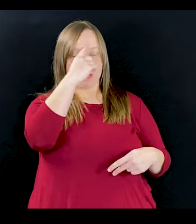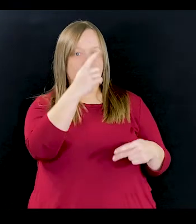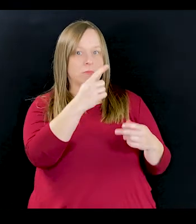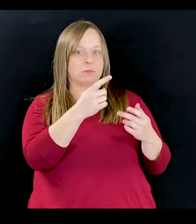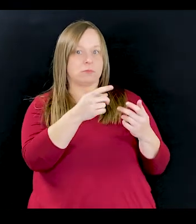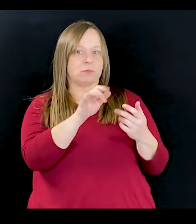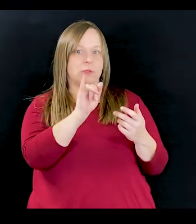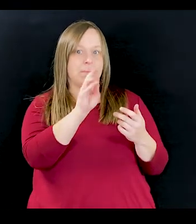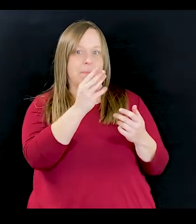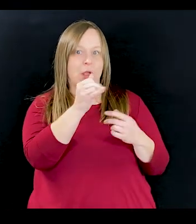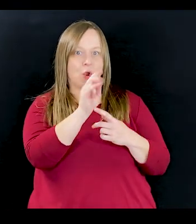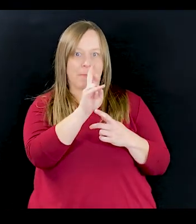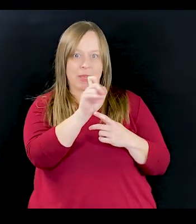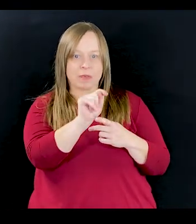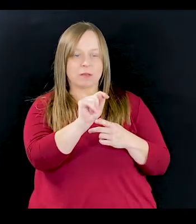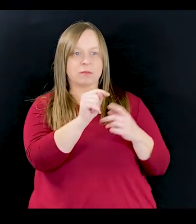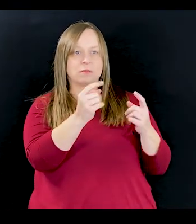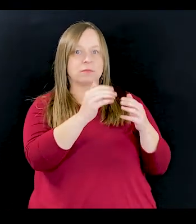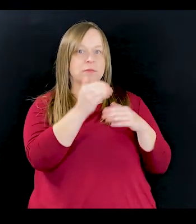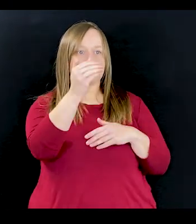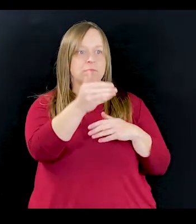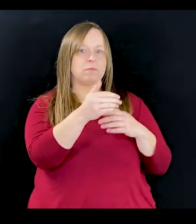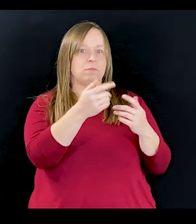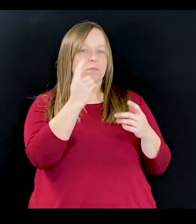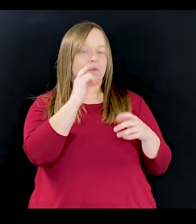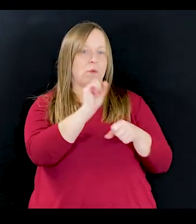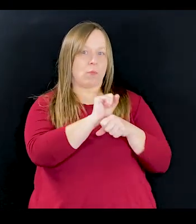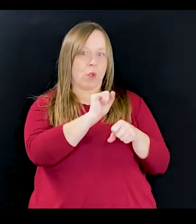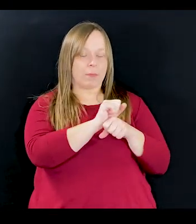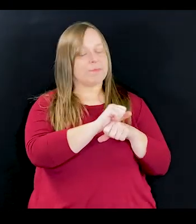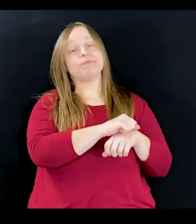mental impairment which is a substantial impediment to employment and